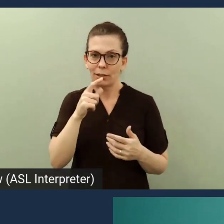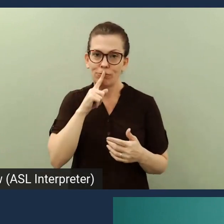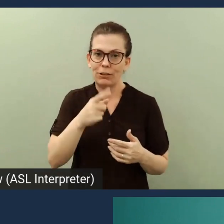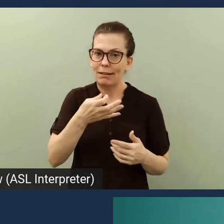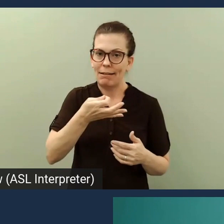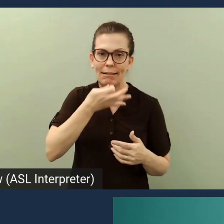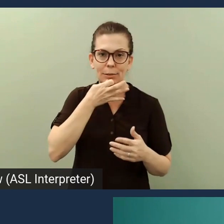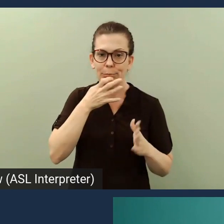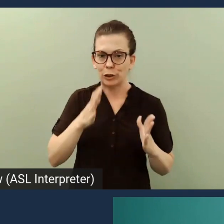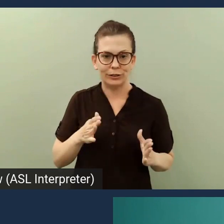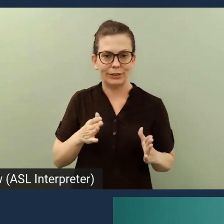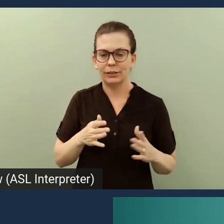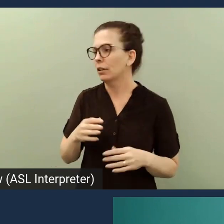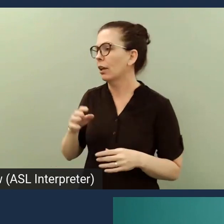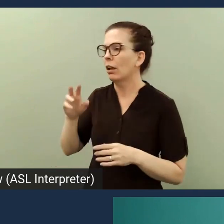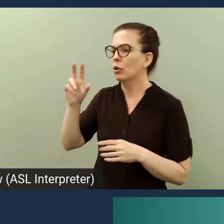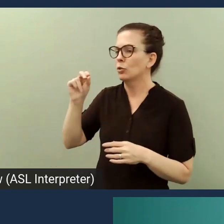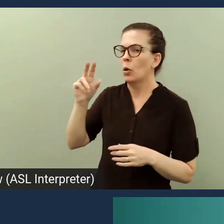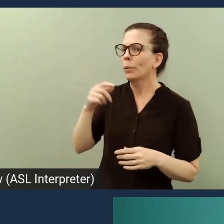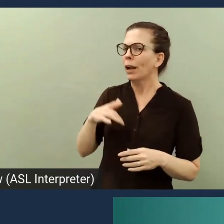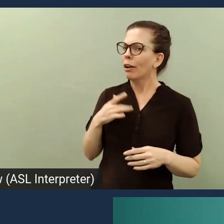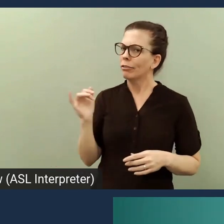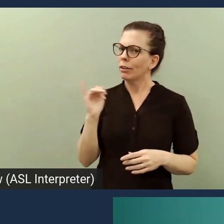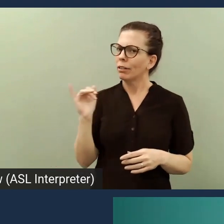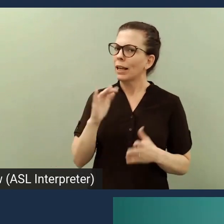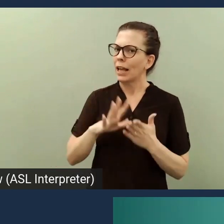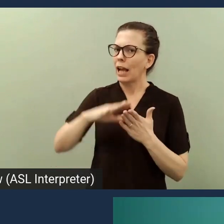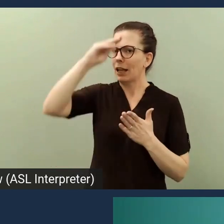Nope, but I definitely feel like I learned so much